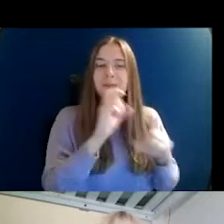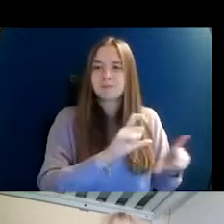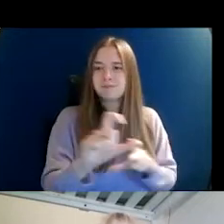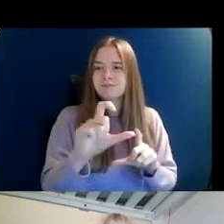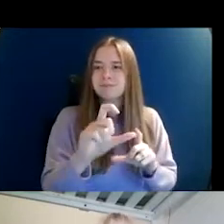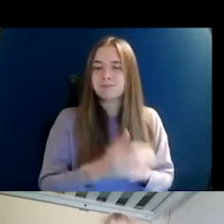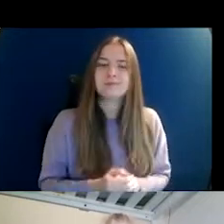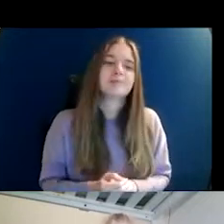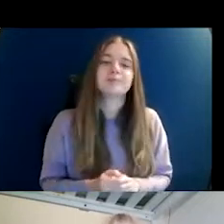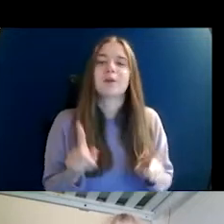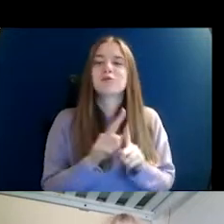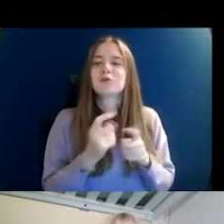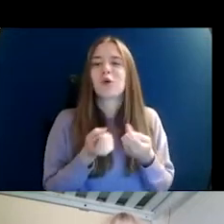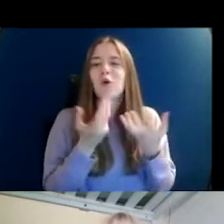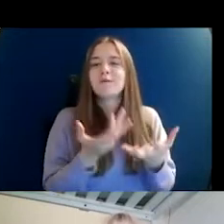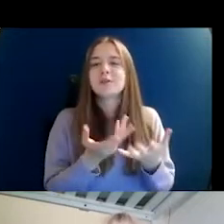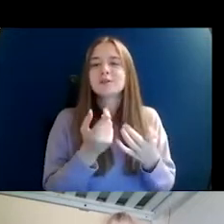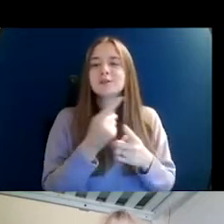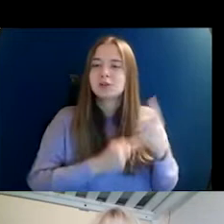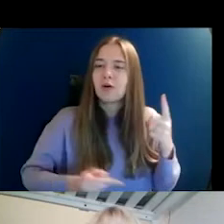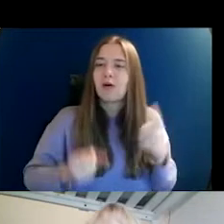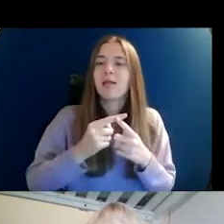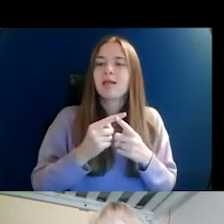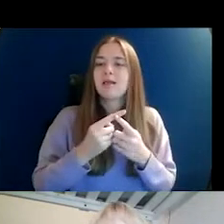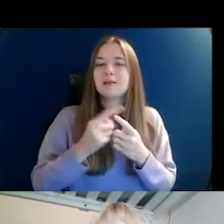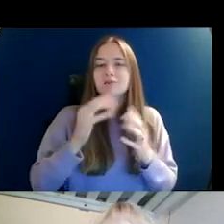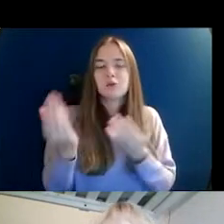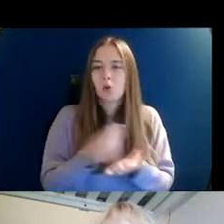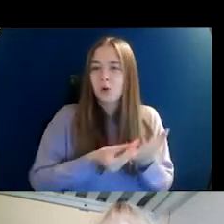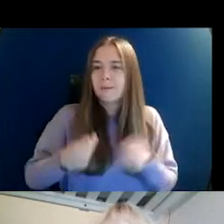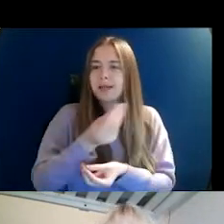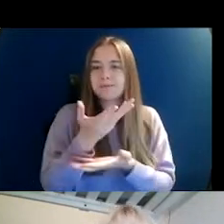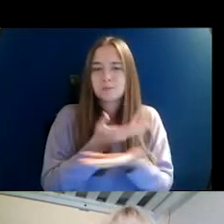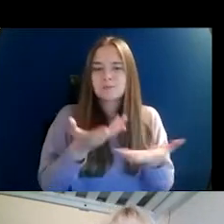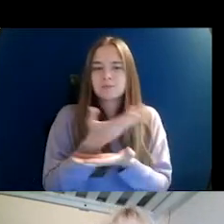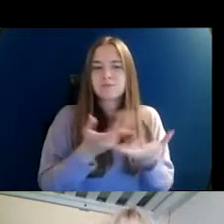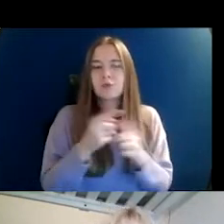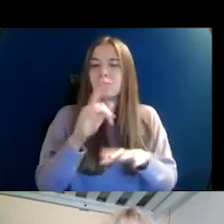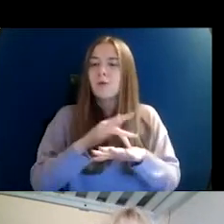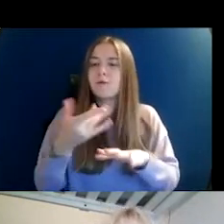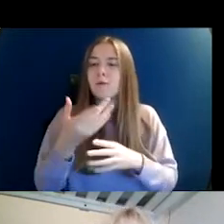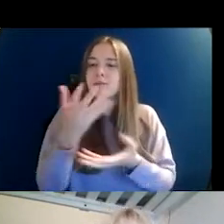And offers things like circular economy consultation, building performance services, and also passive house design.